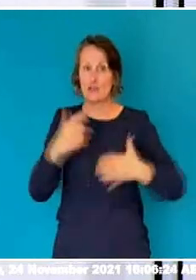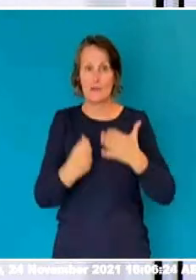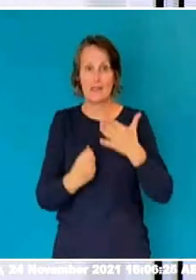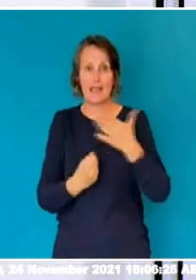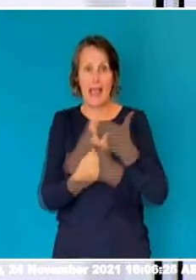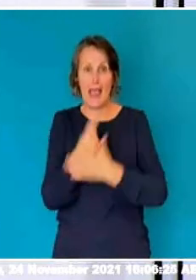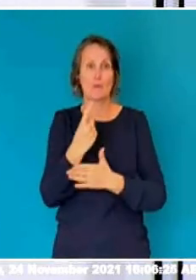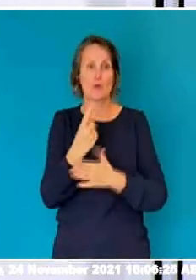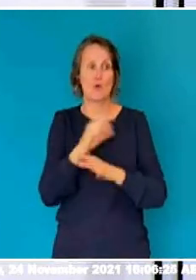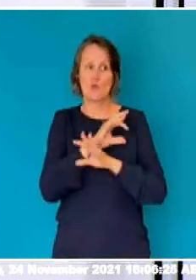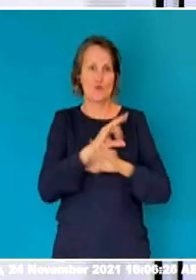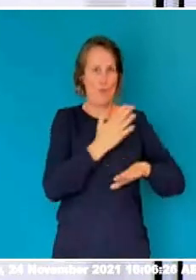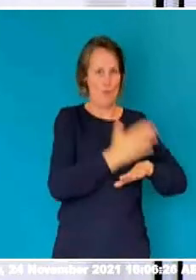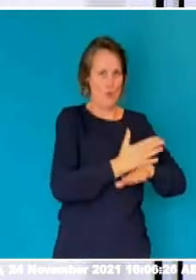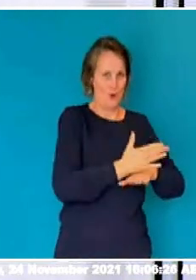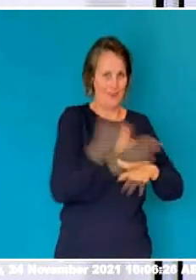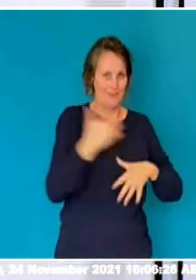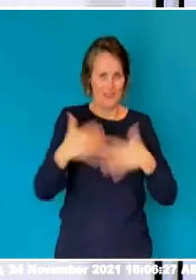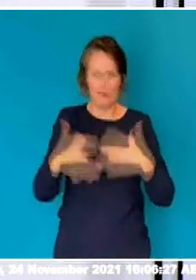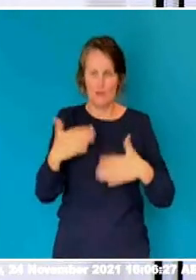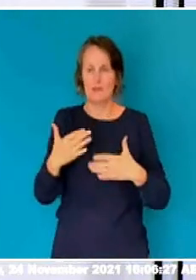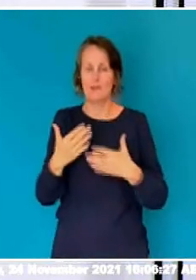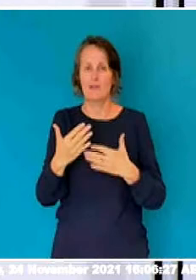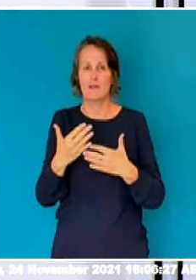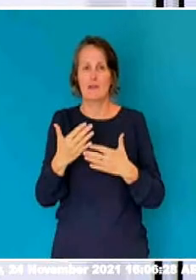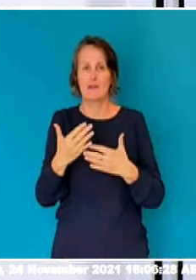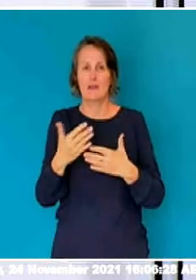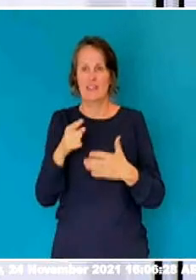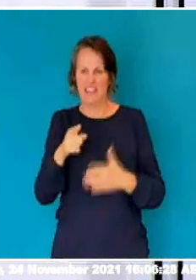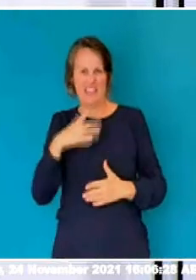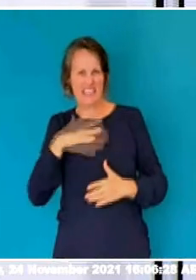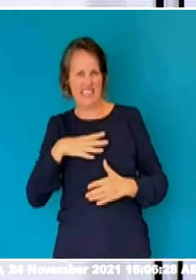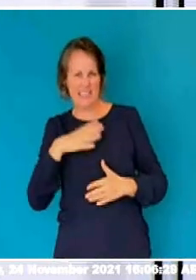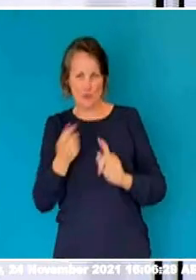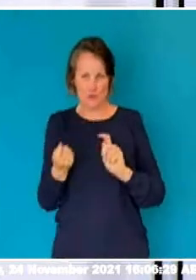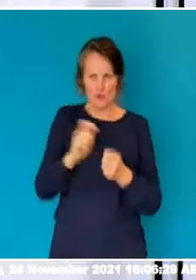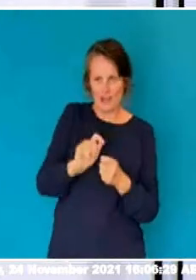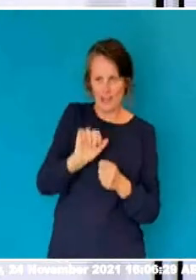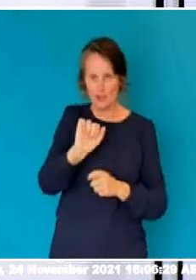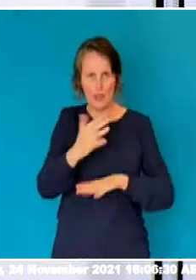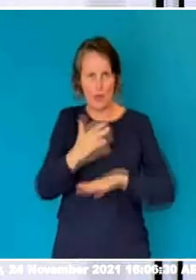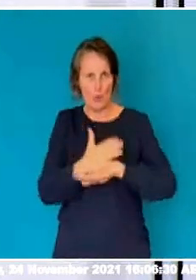Do you see that? Yes. MS DOWSETT: Then you go on to say: